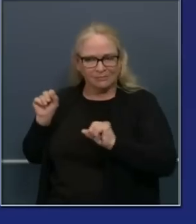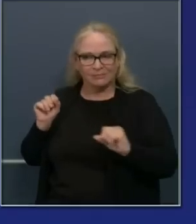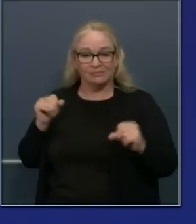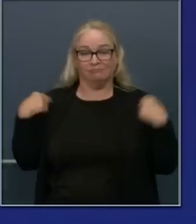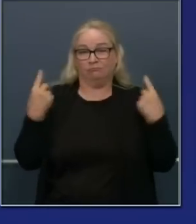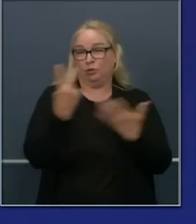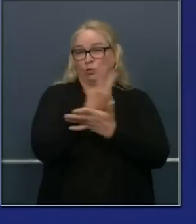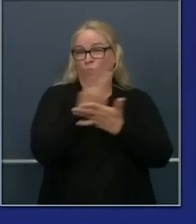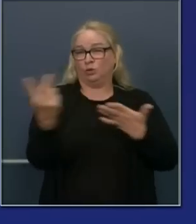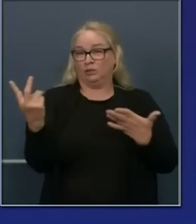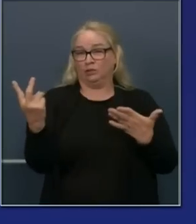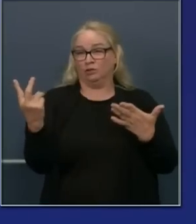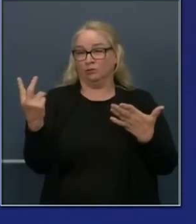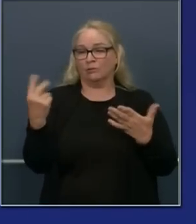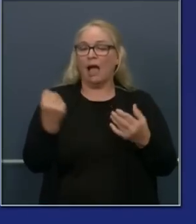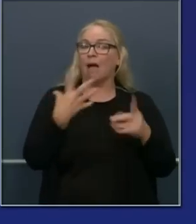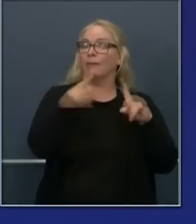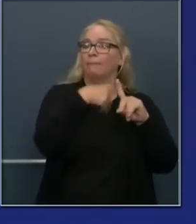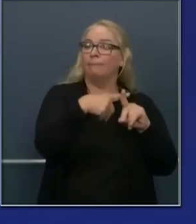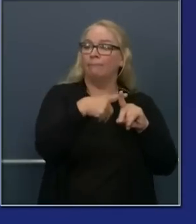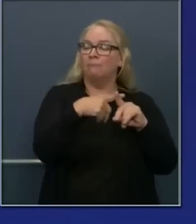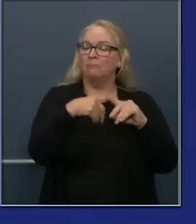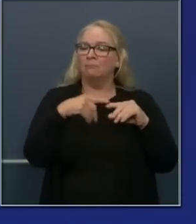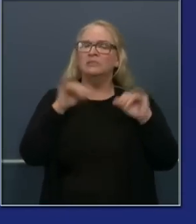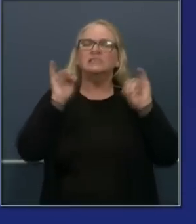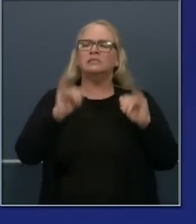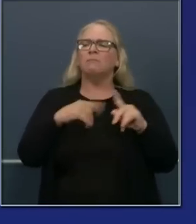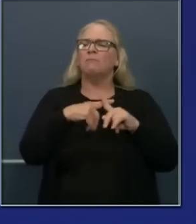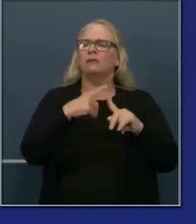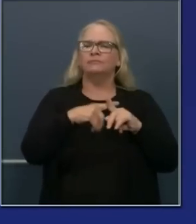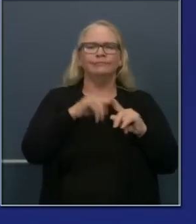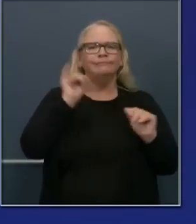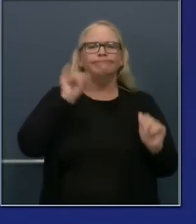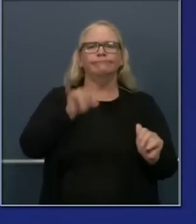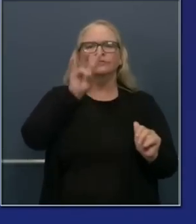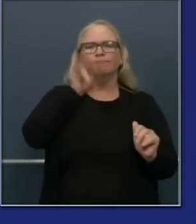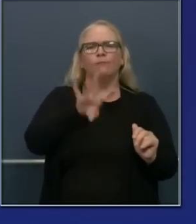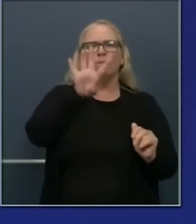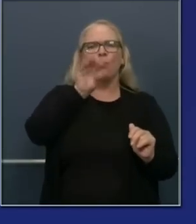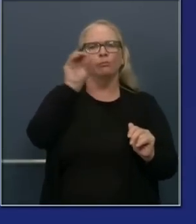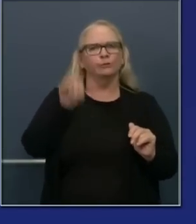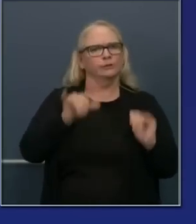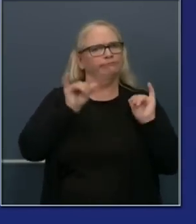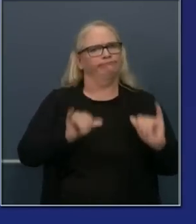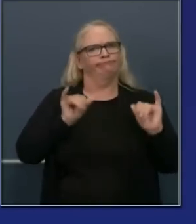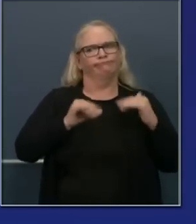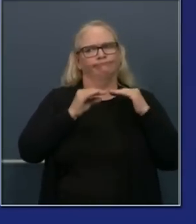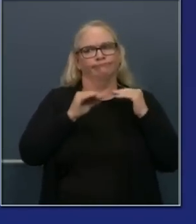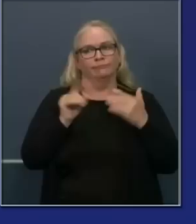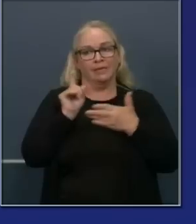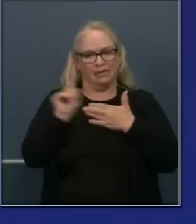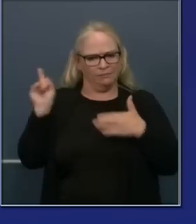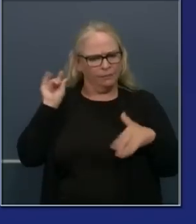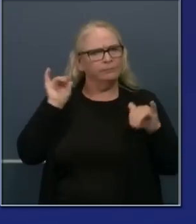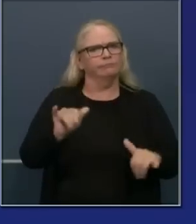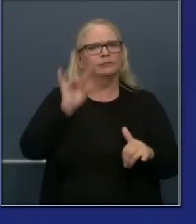127,000 JUST YESTERDAY. OUR POSITIVITY RATE OVER 14 DAY PERIOD IS HOLDING AT 7.4%.